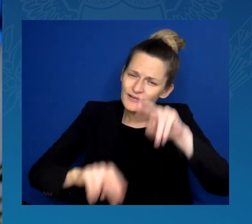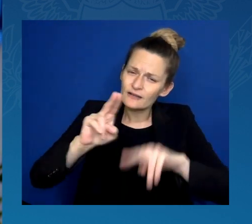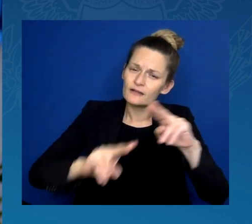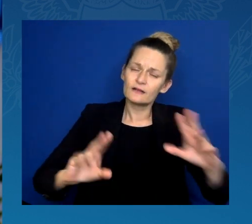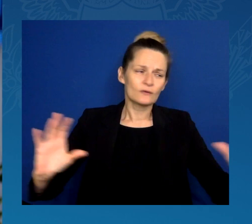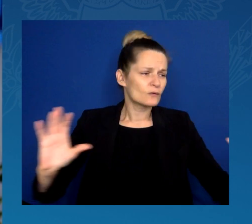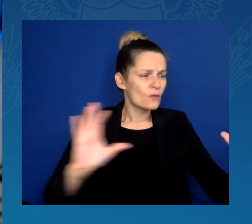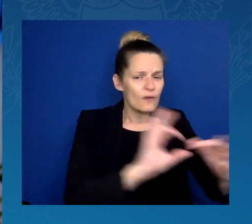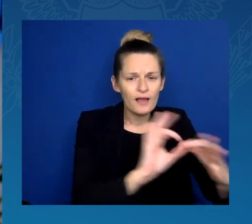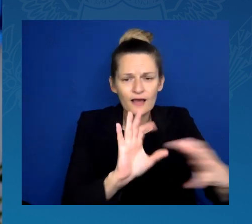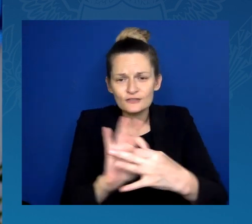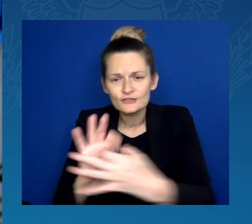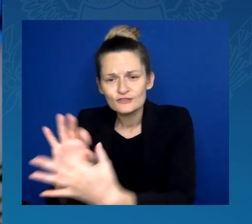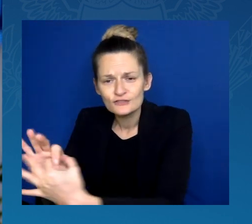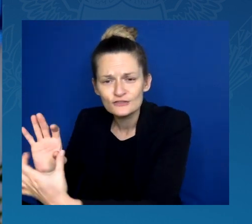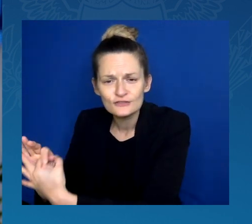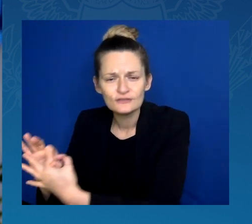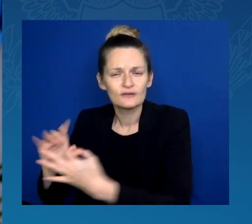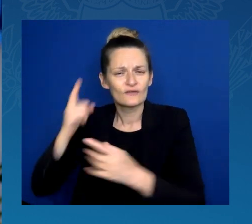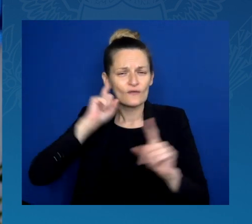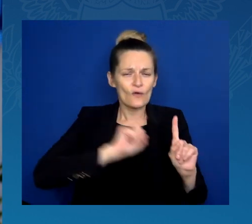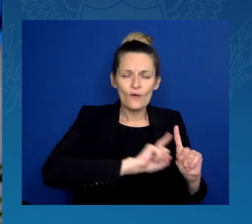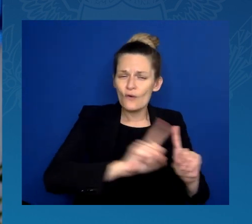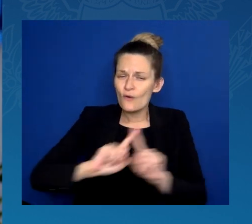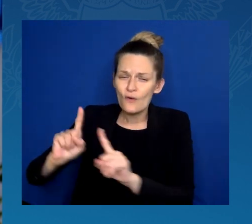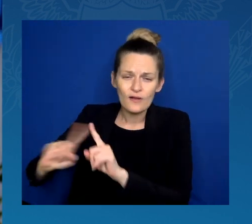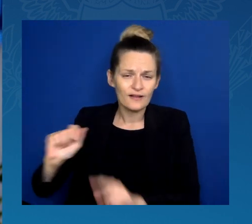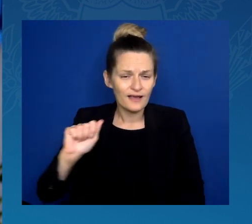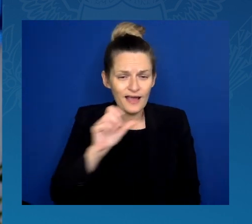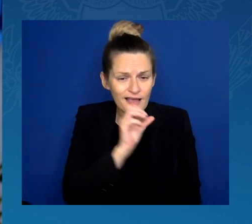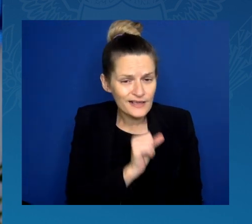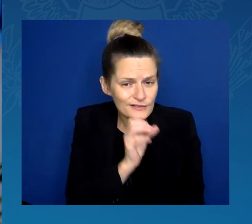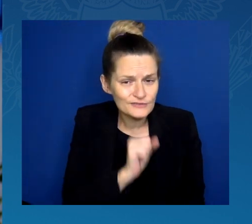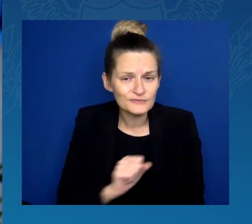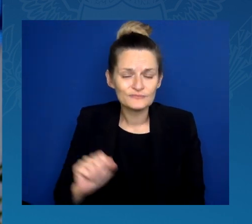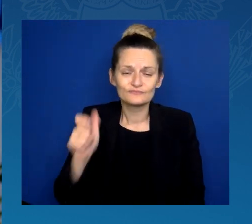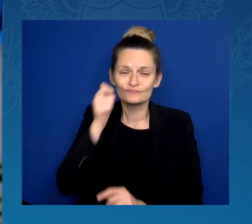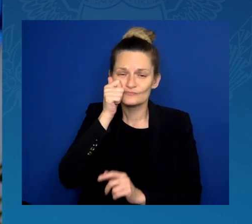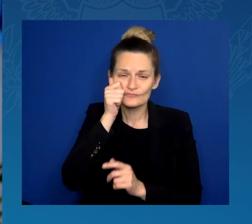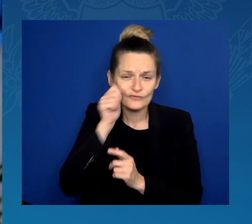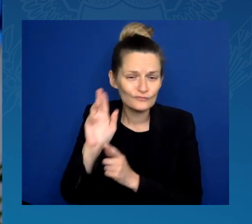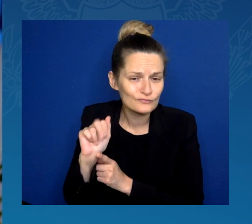Continue to activate and organize new communities.